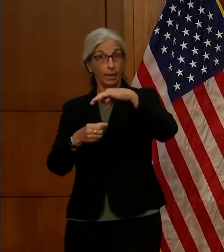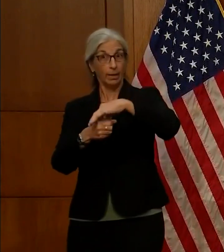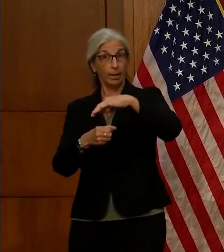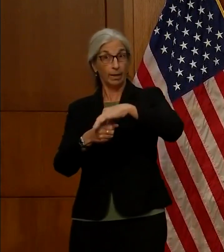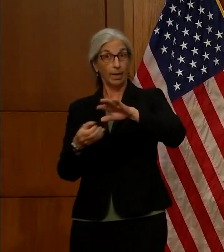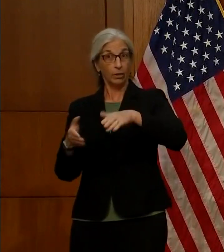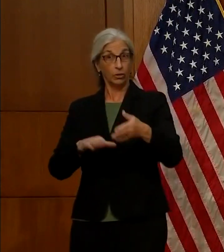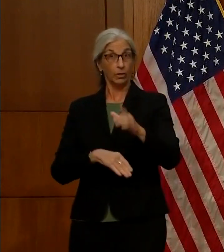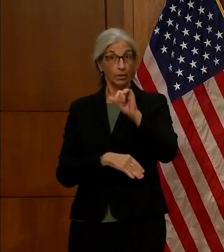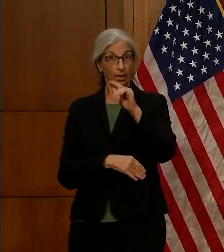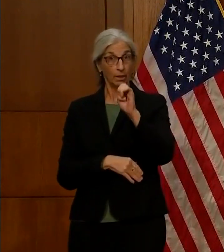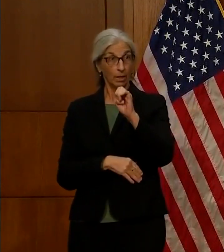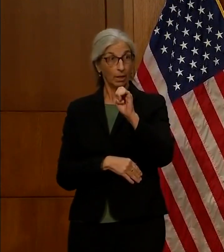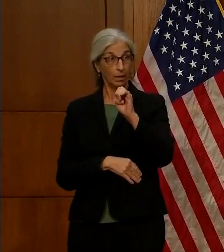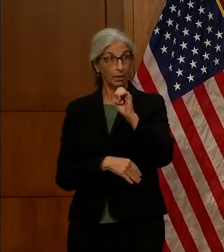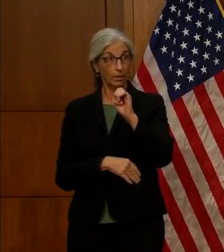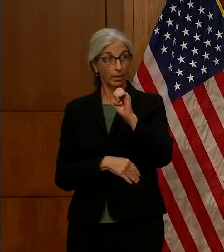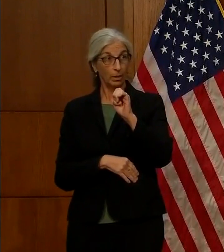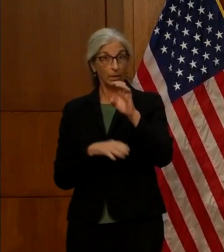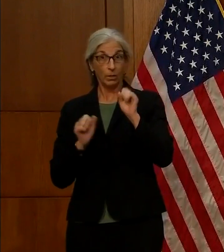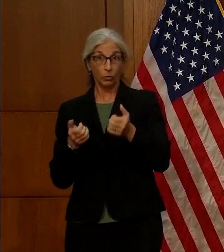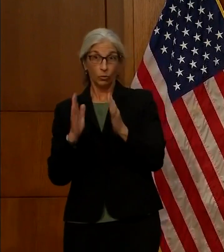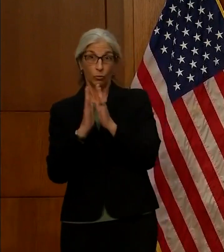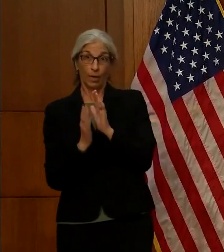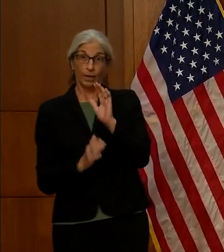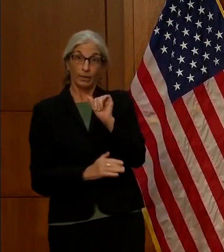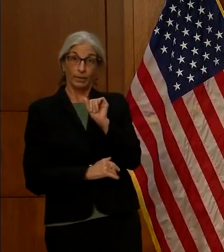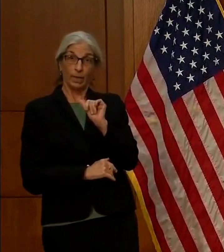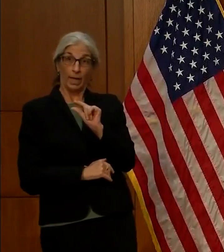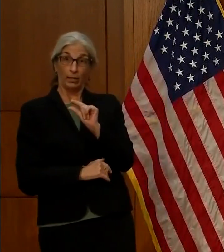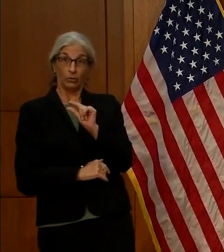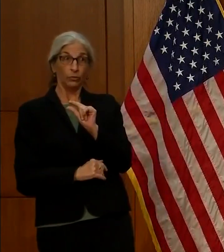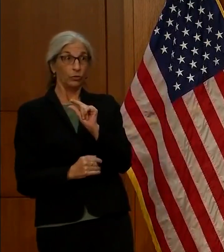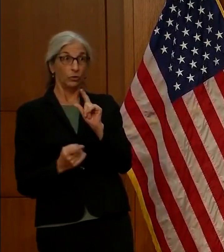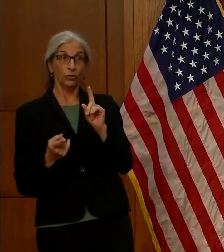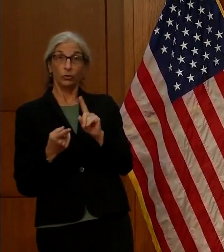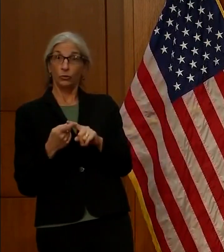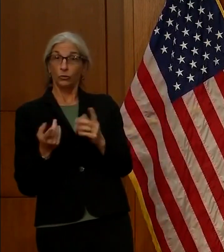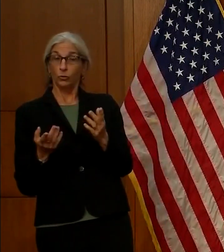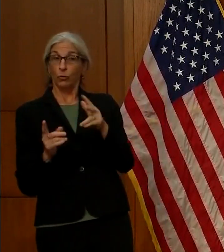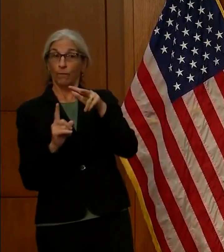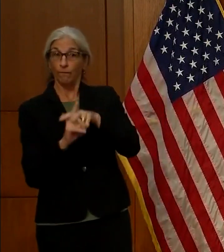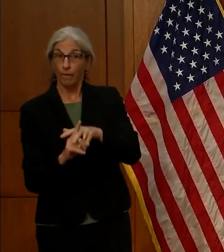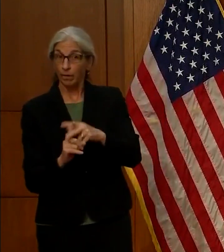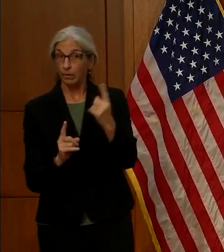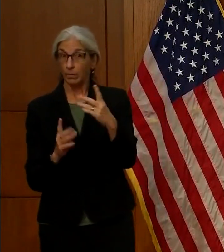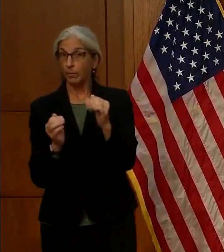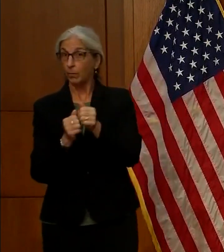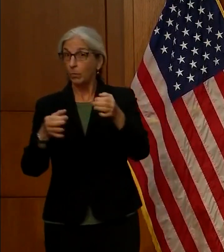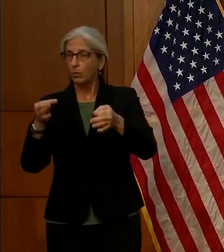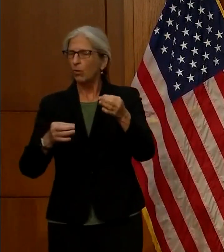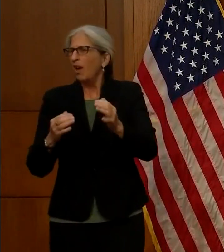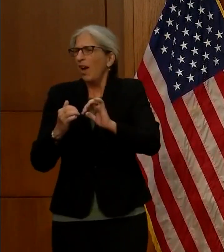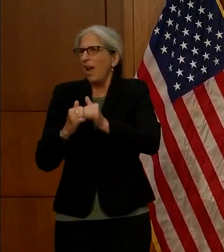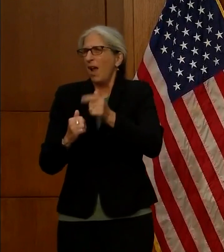FOR- EXTENDING THE ELECTION DEADLINE COULD YOU ASK THE AG